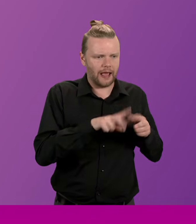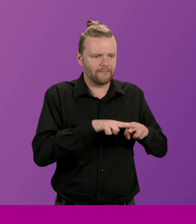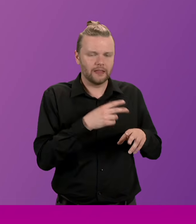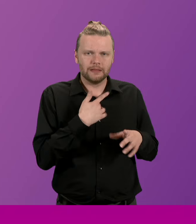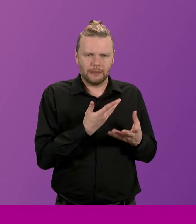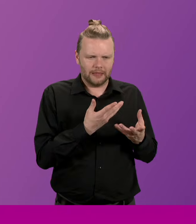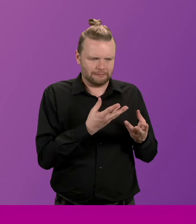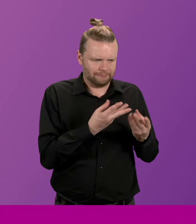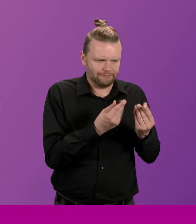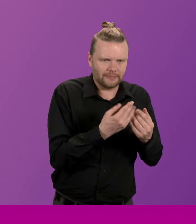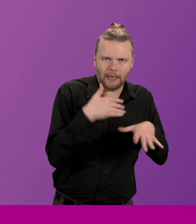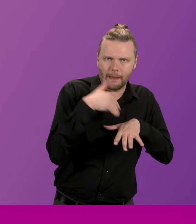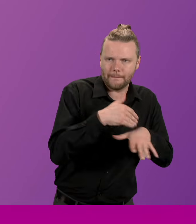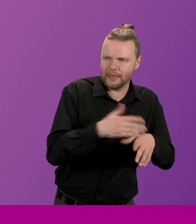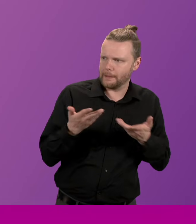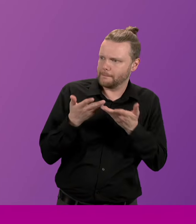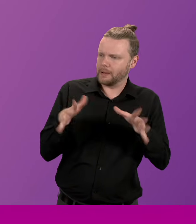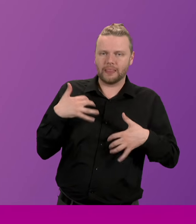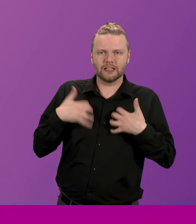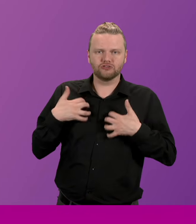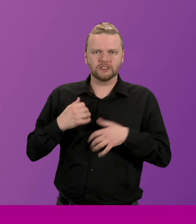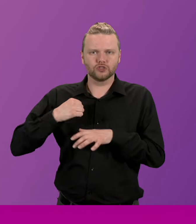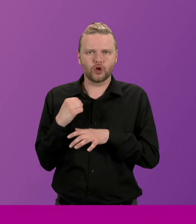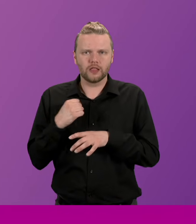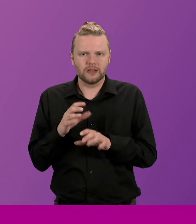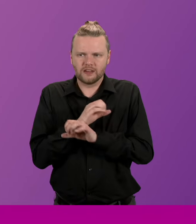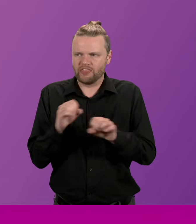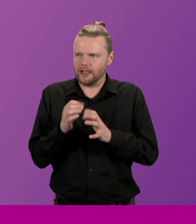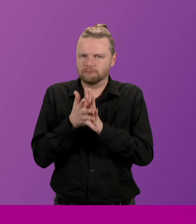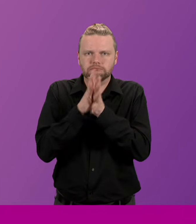material to the public interest in Scotland had been in any way jeopardised by those